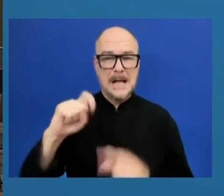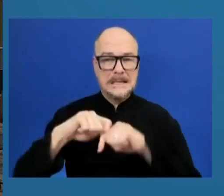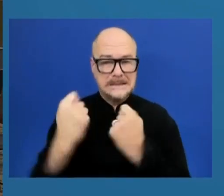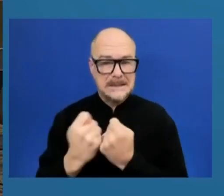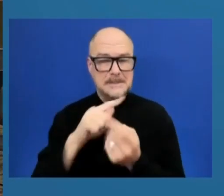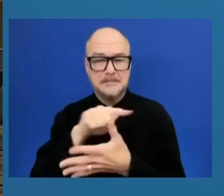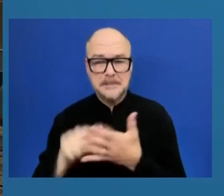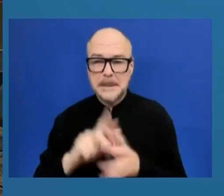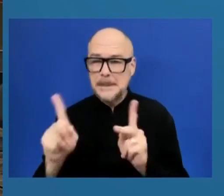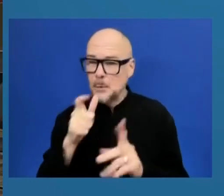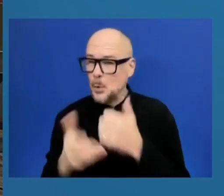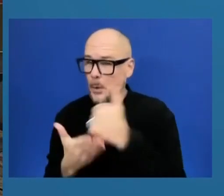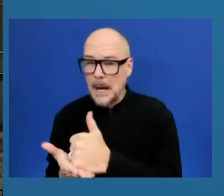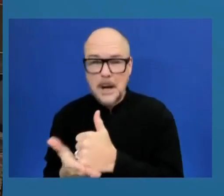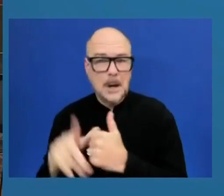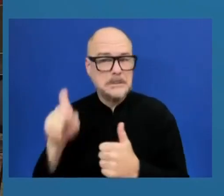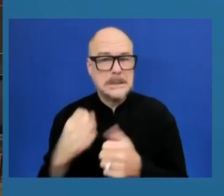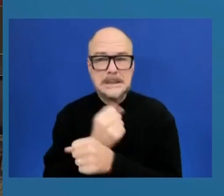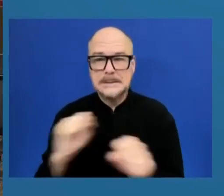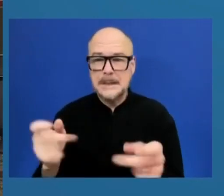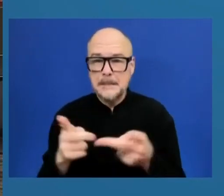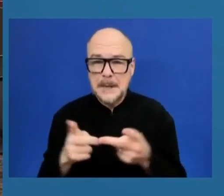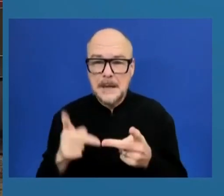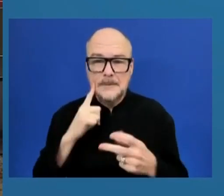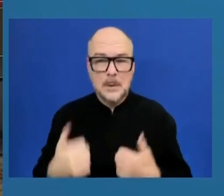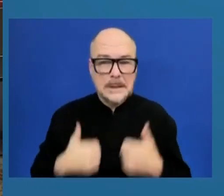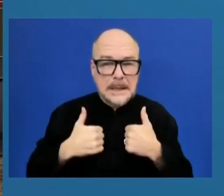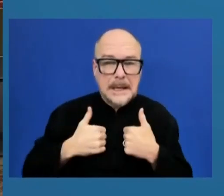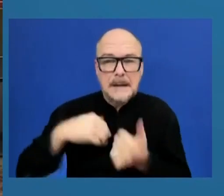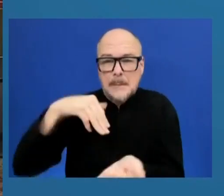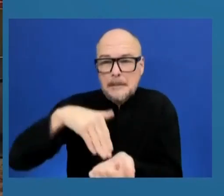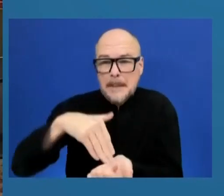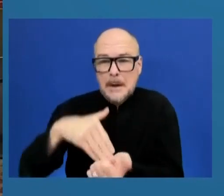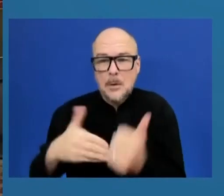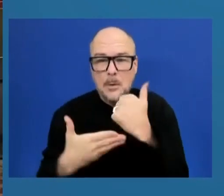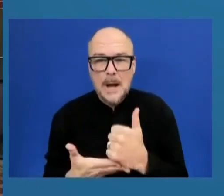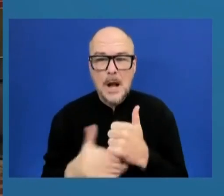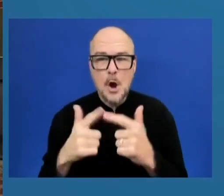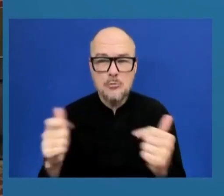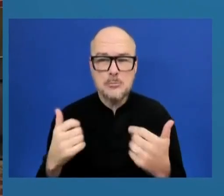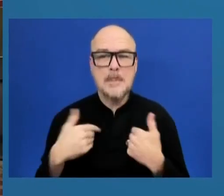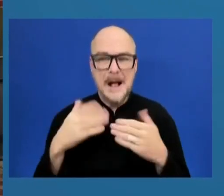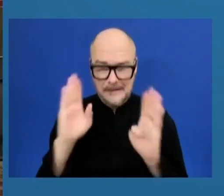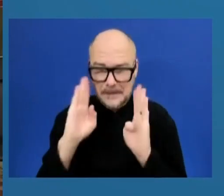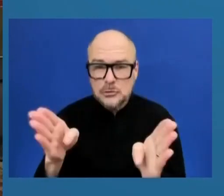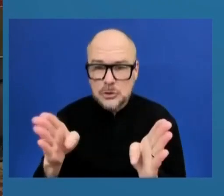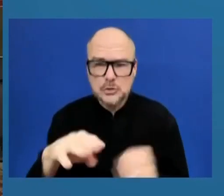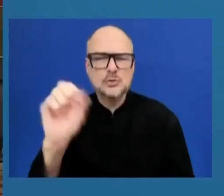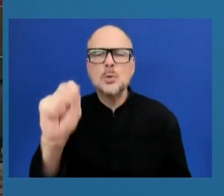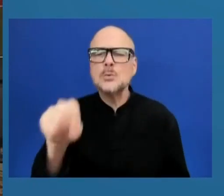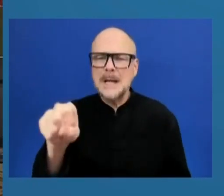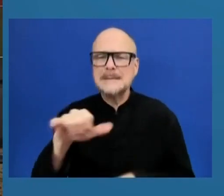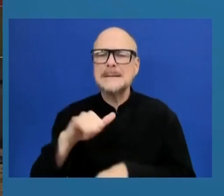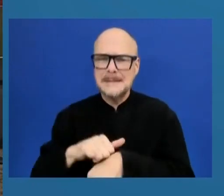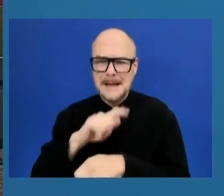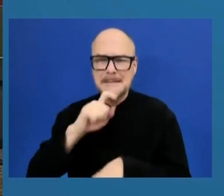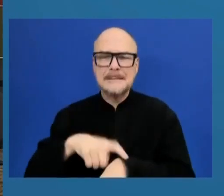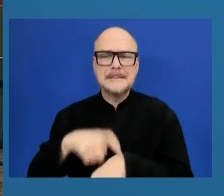uh, need a safe place to live or need medical help or getting attention. So yes, uh, this is the time frame of the mayor's tenure. It is also my tenure.